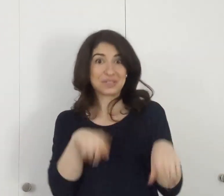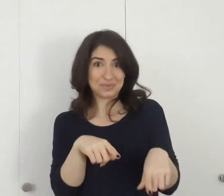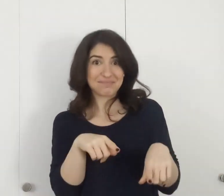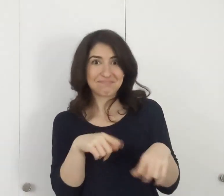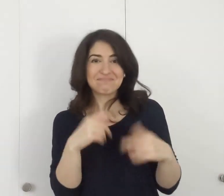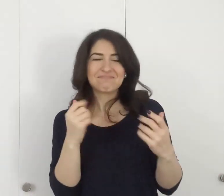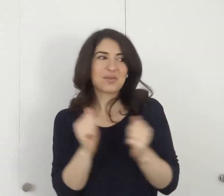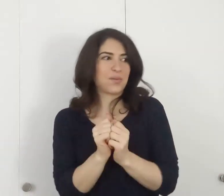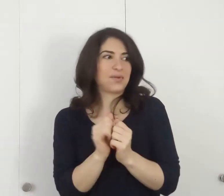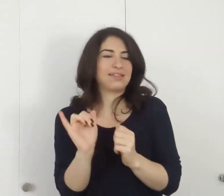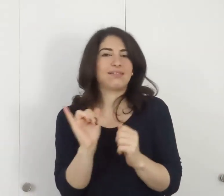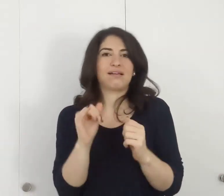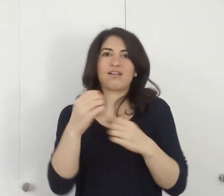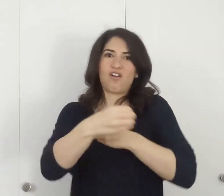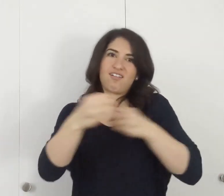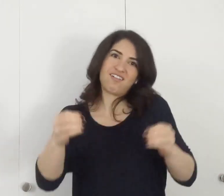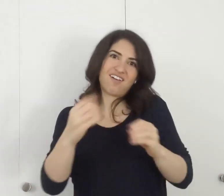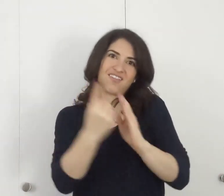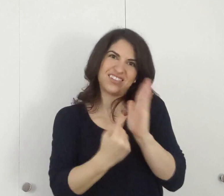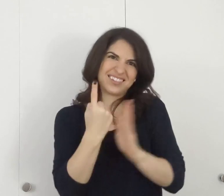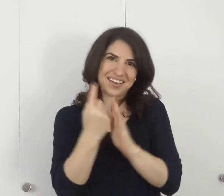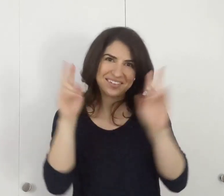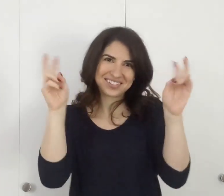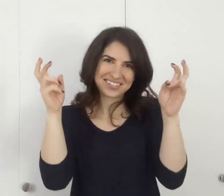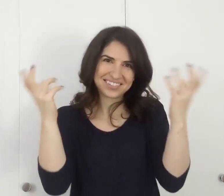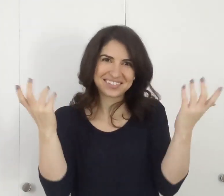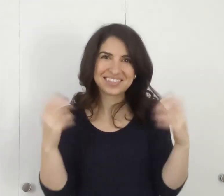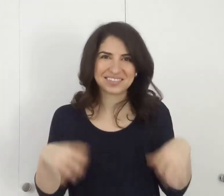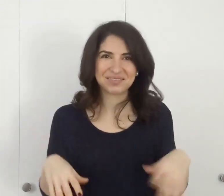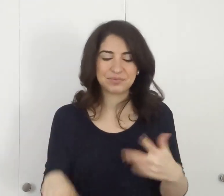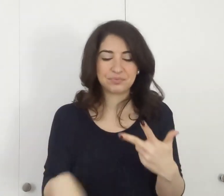and I will respond with, like, office hours.